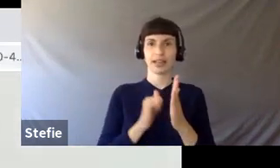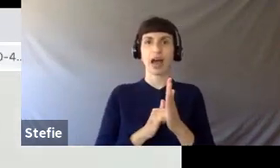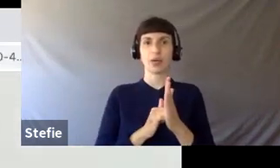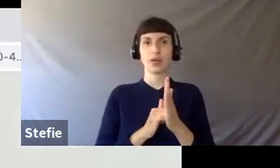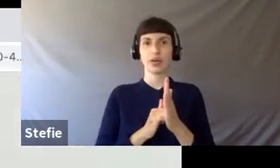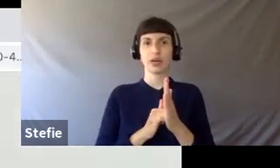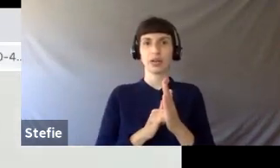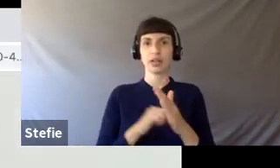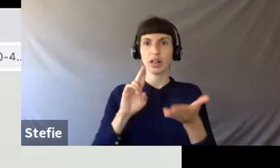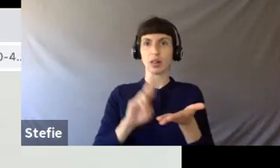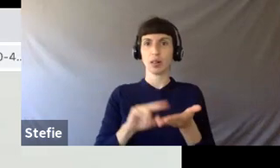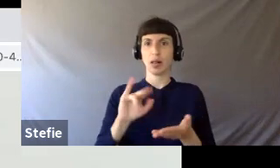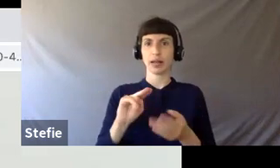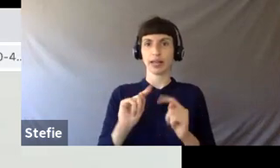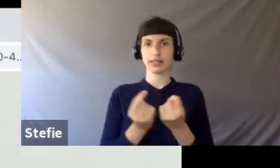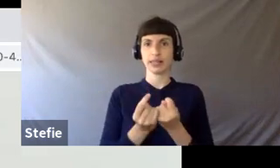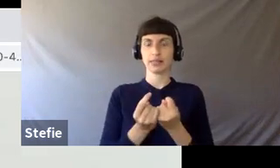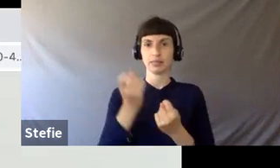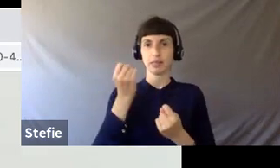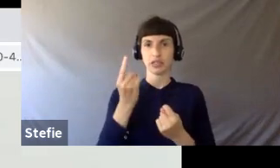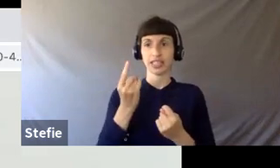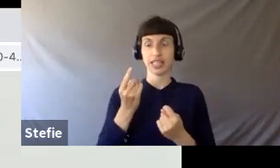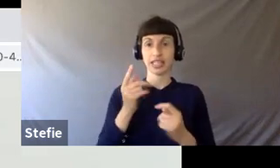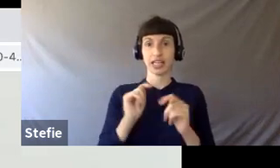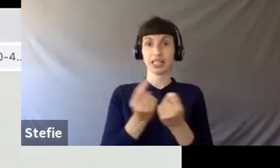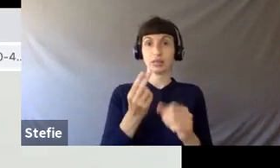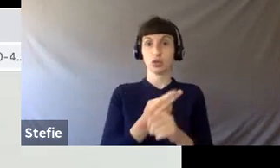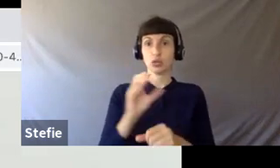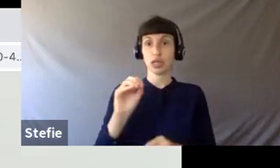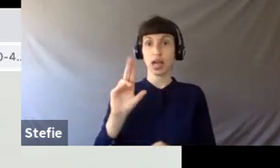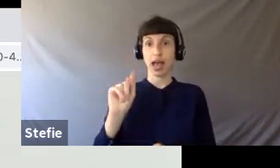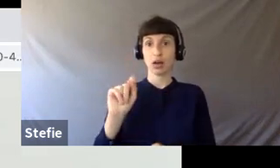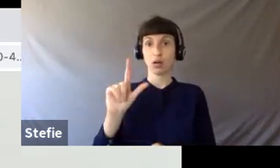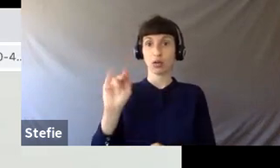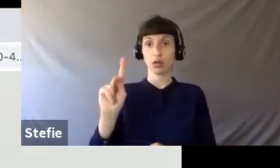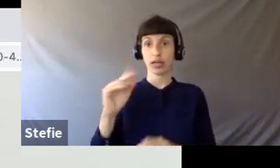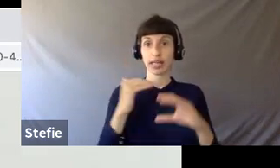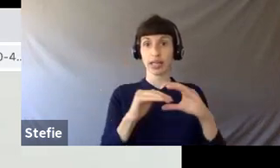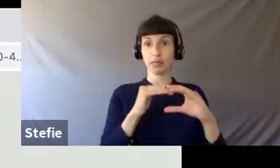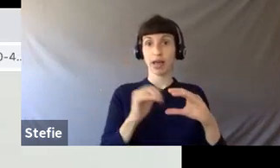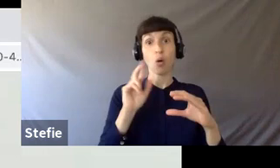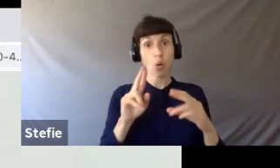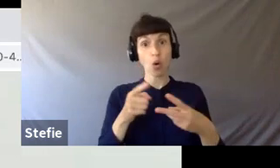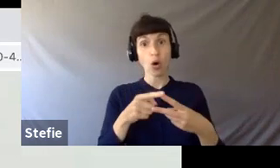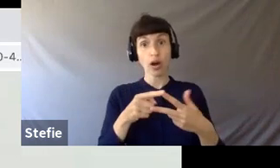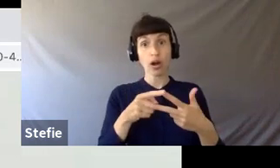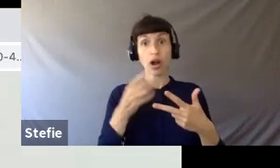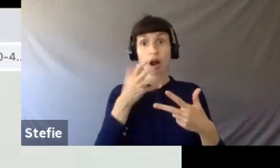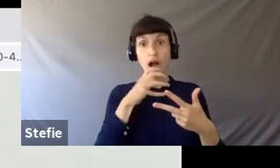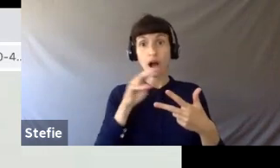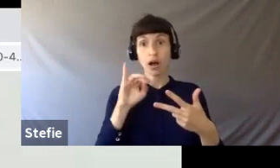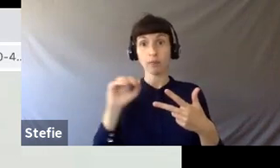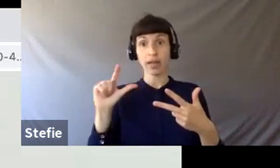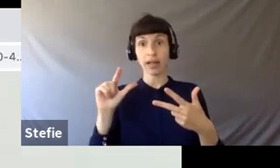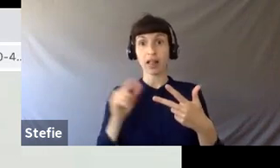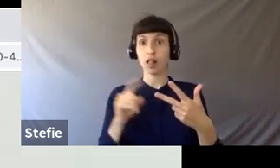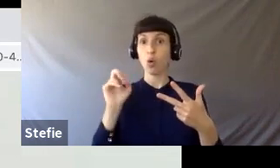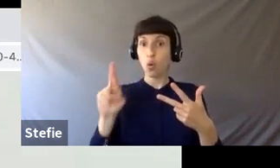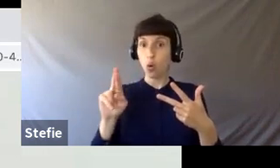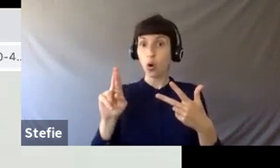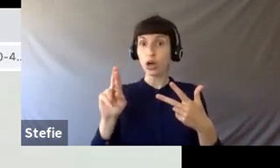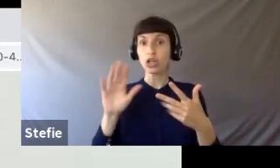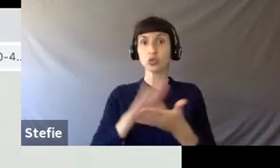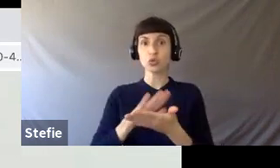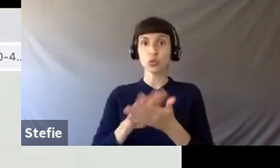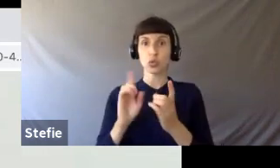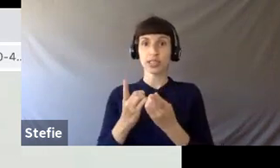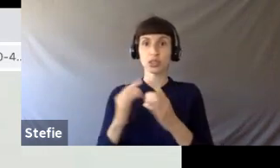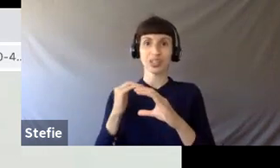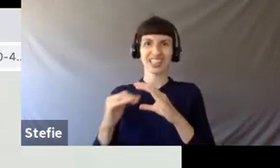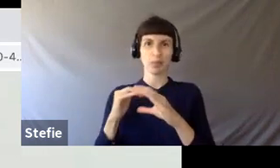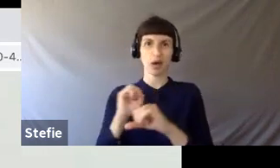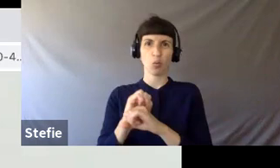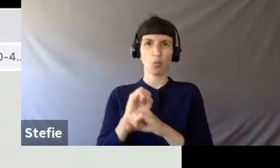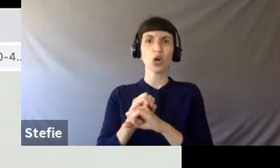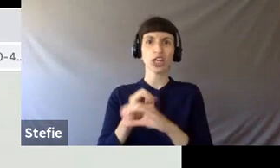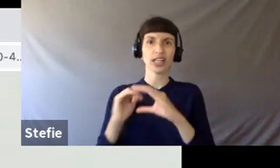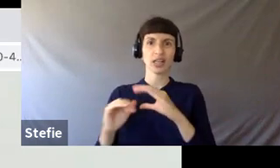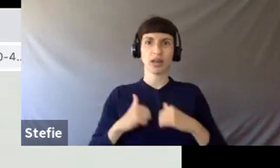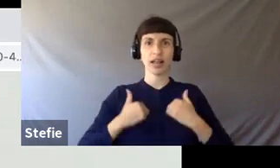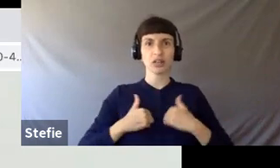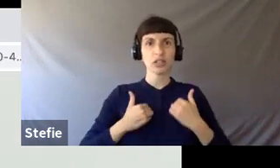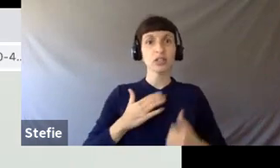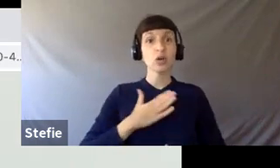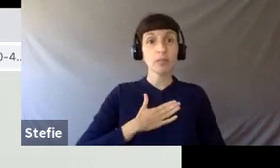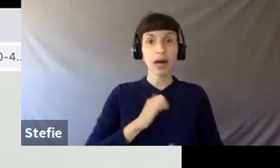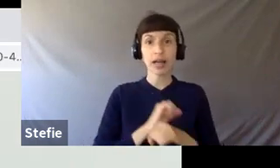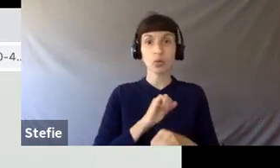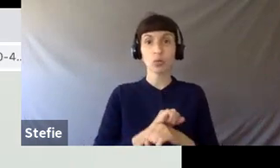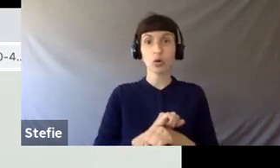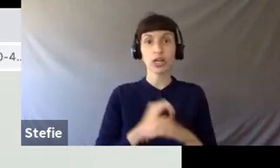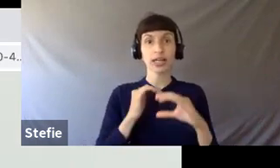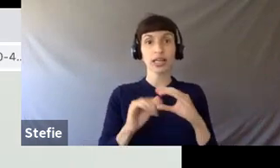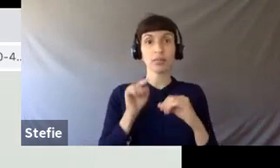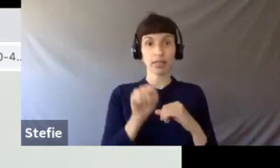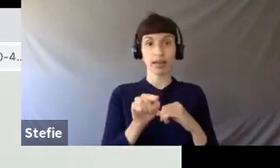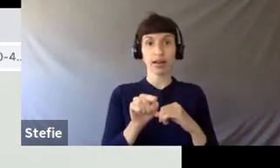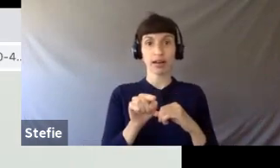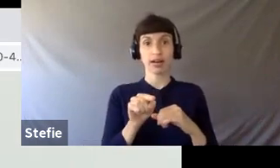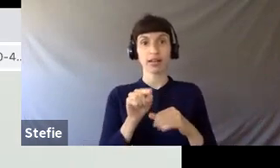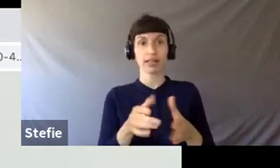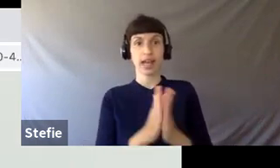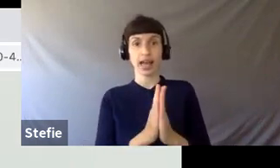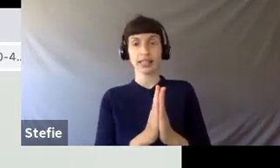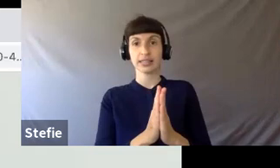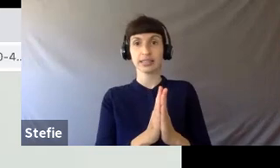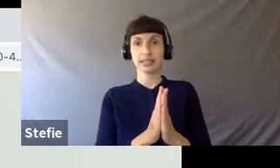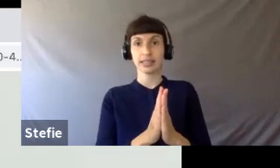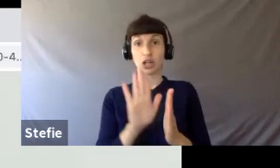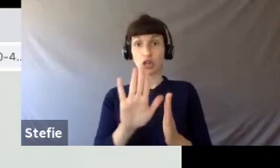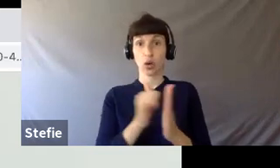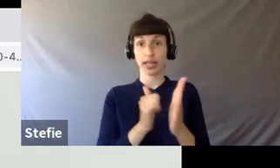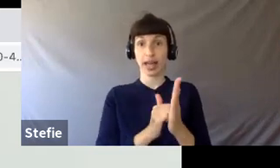it says sign in now. I have an account because my agency has given me an account